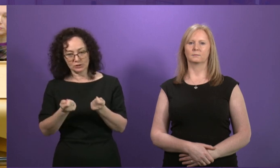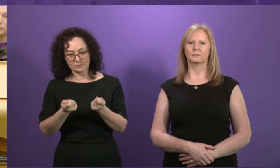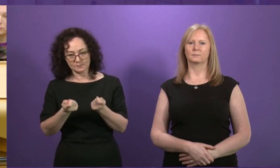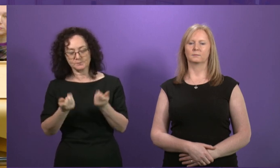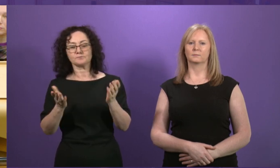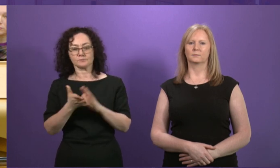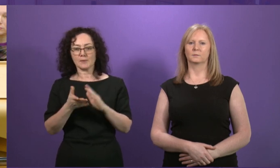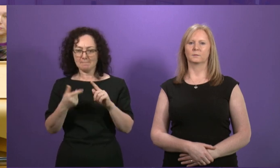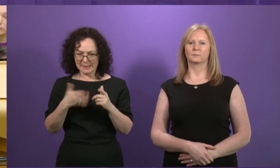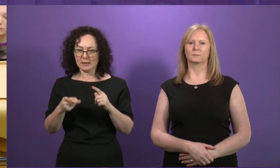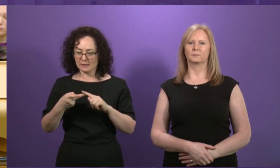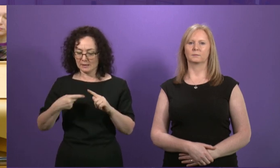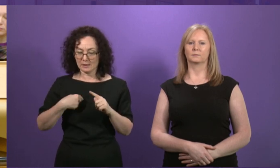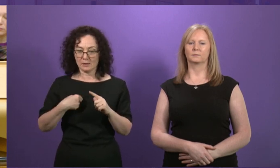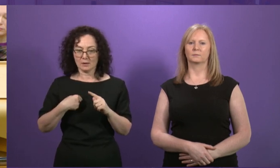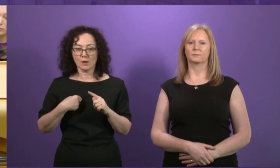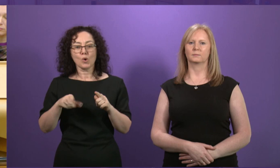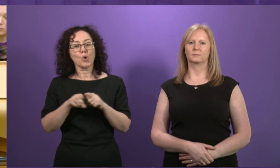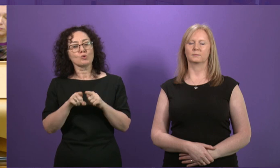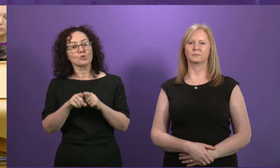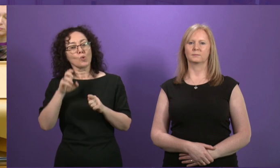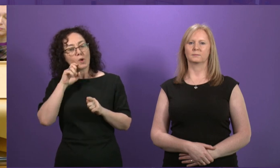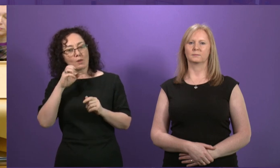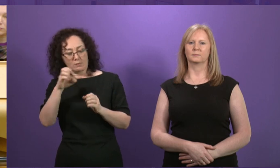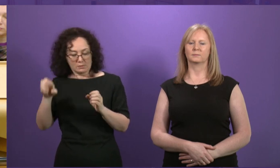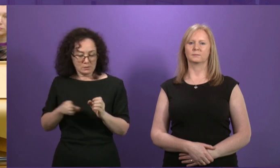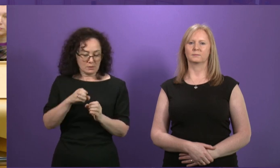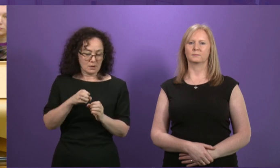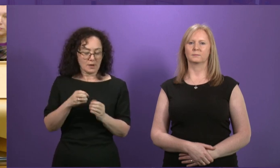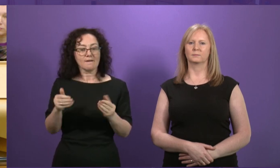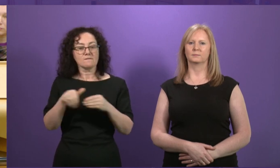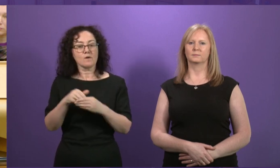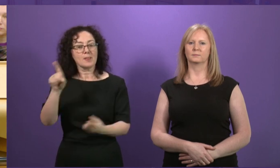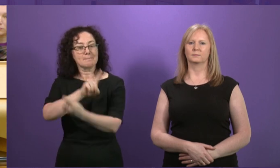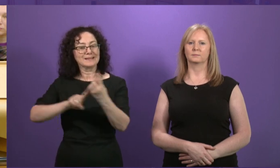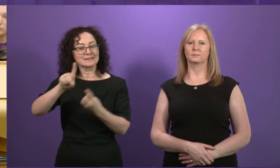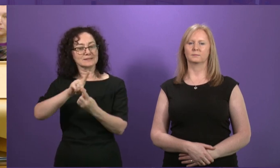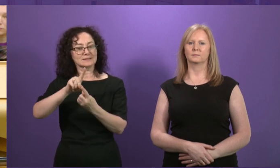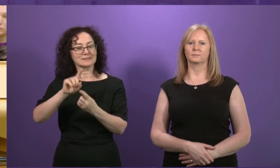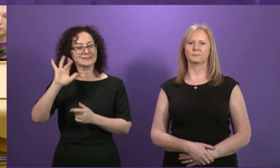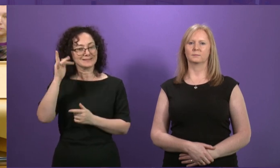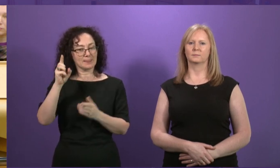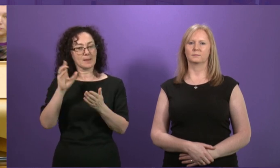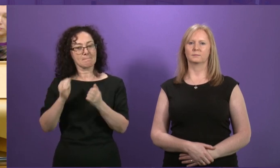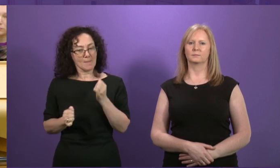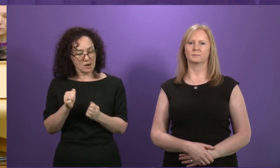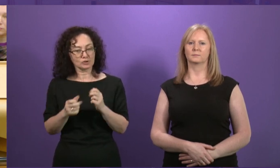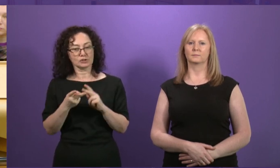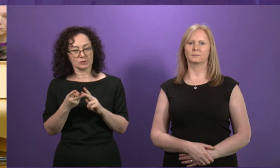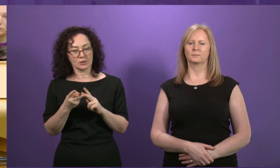144 employees. PACE representatives will also attend a meeting on 10 March at the Leapark hotel in Grangemouth, which has been organised by Unite the union